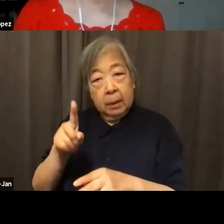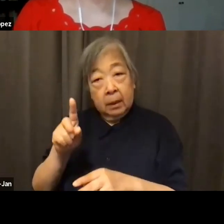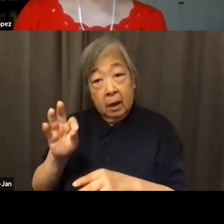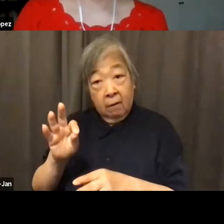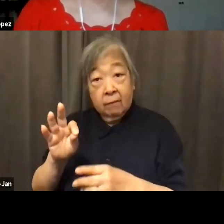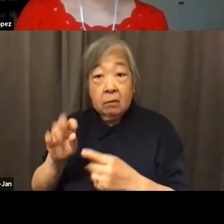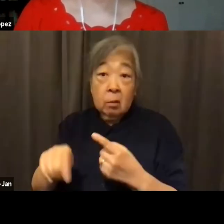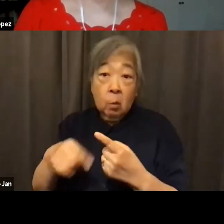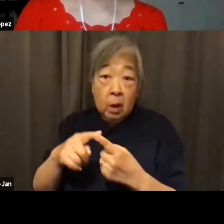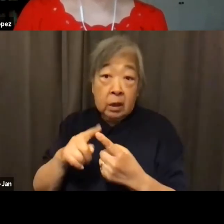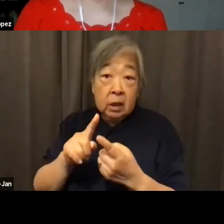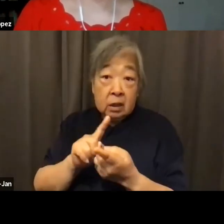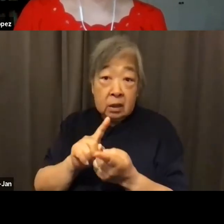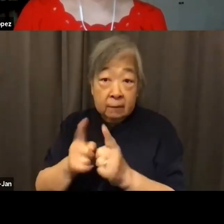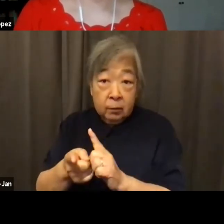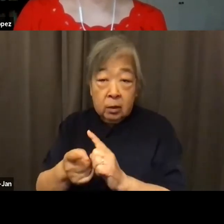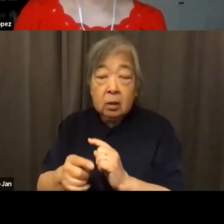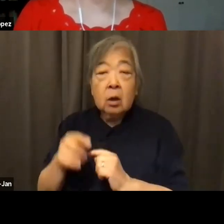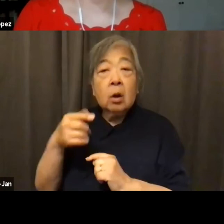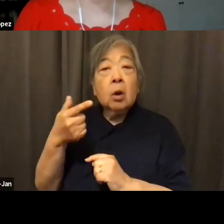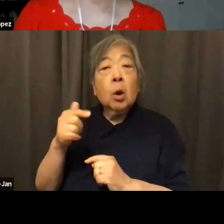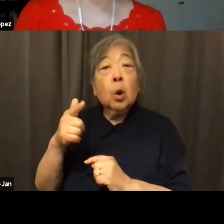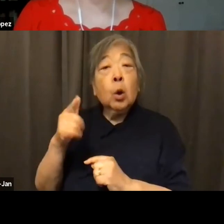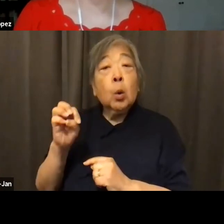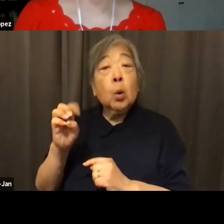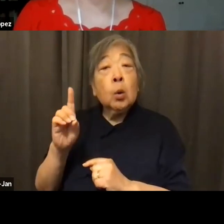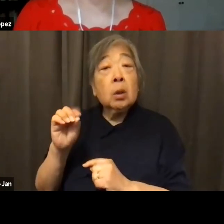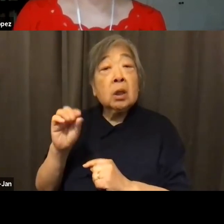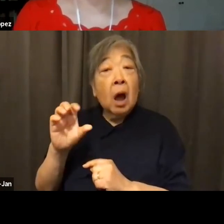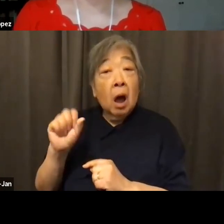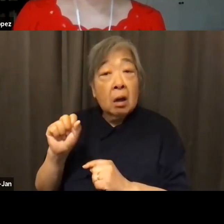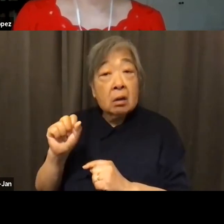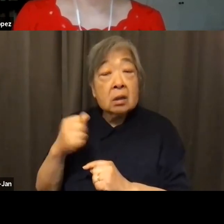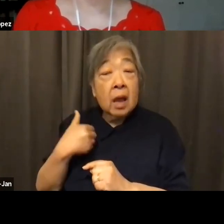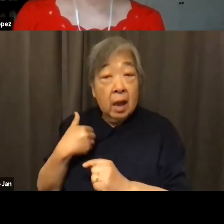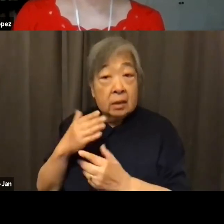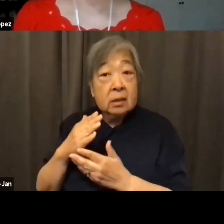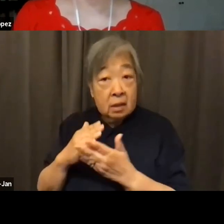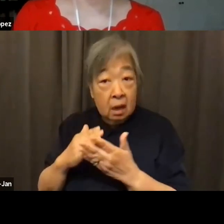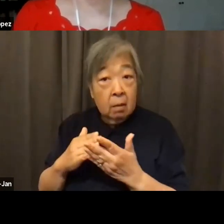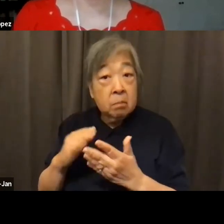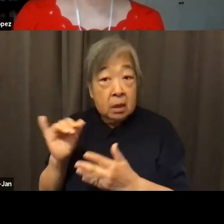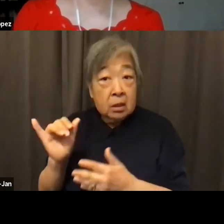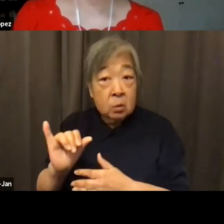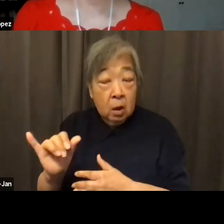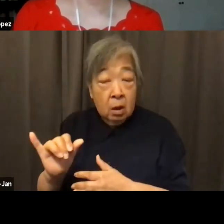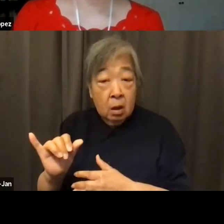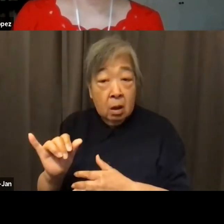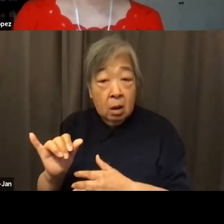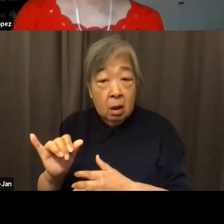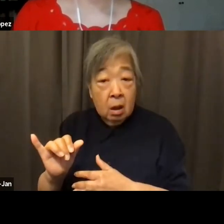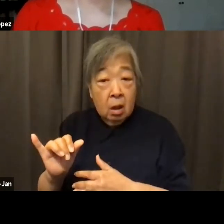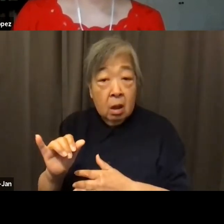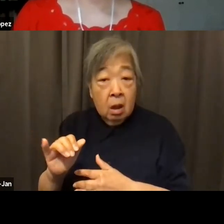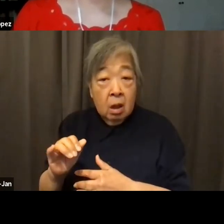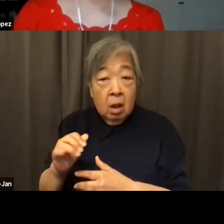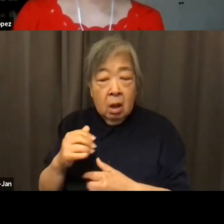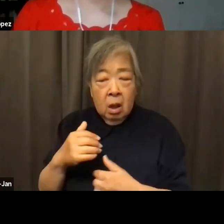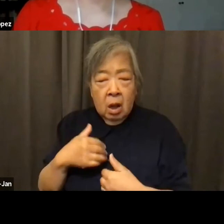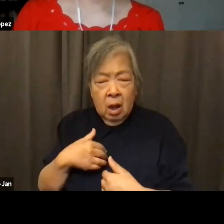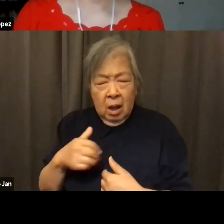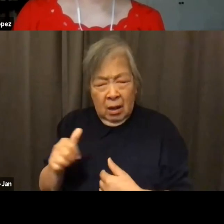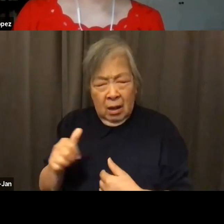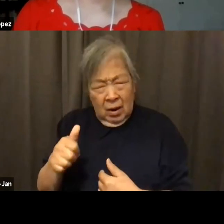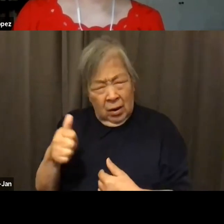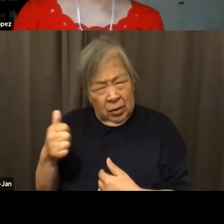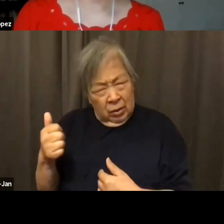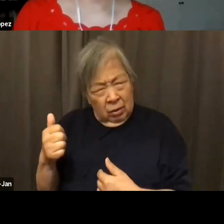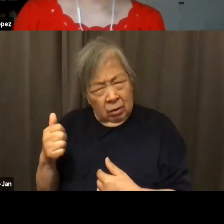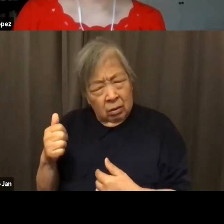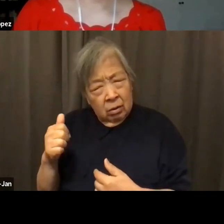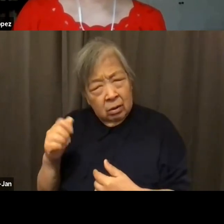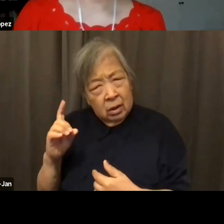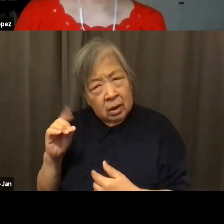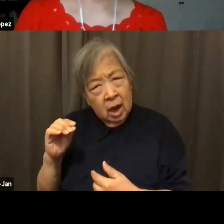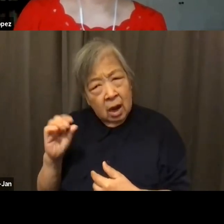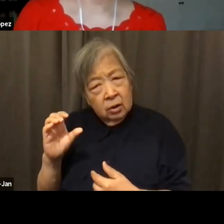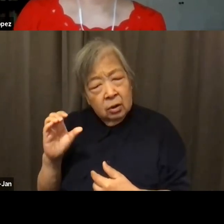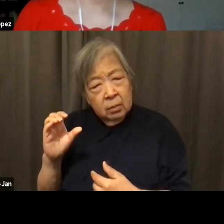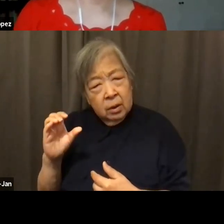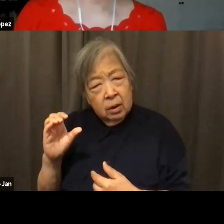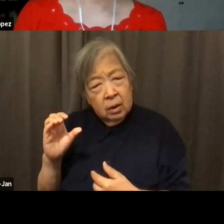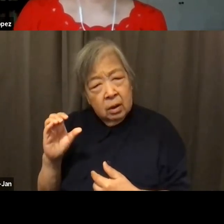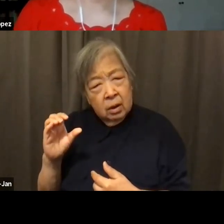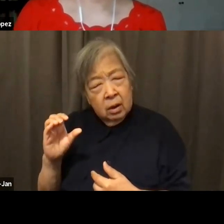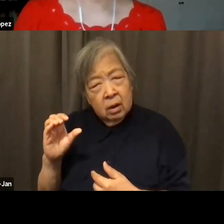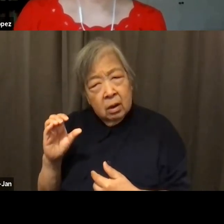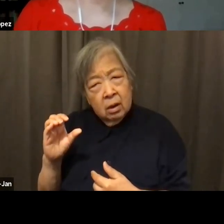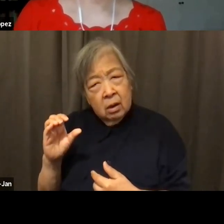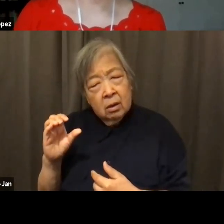Google Docs also has some of that, as well, and so there are other document tools that